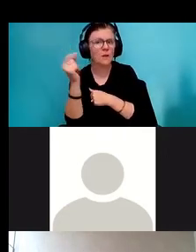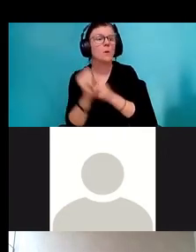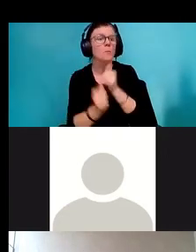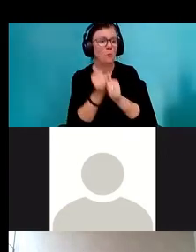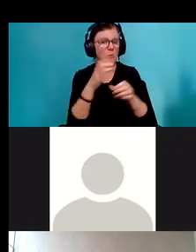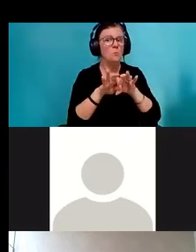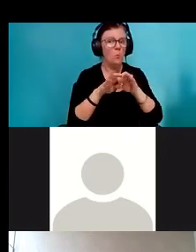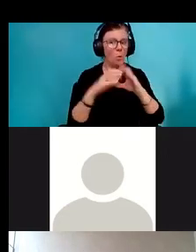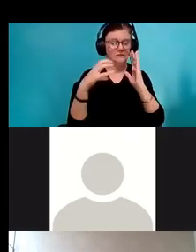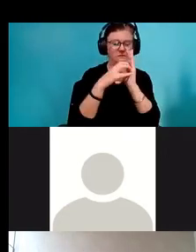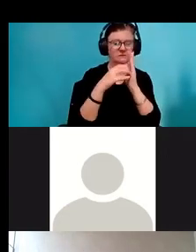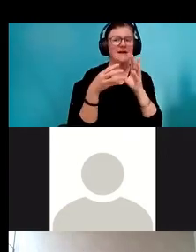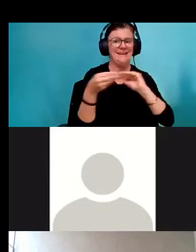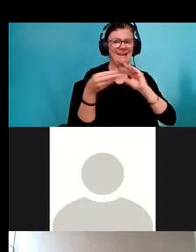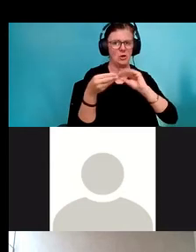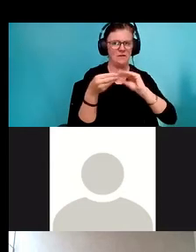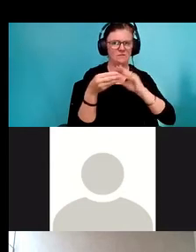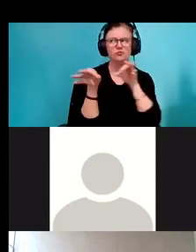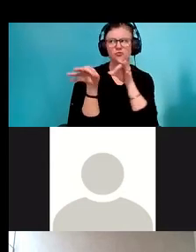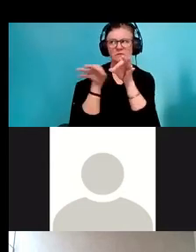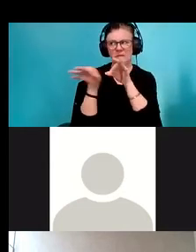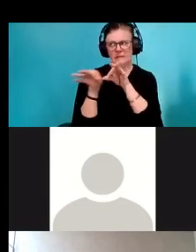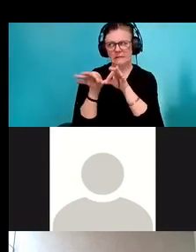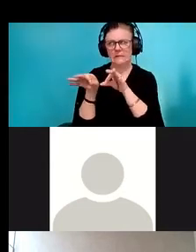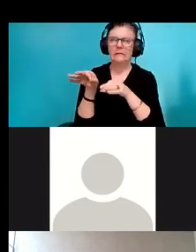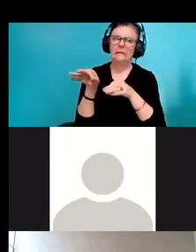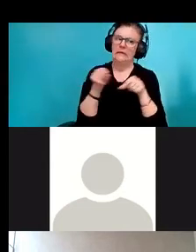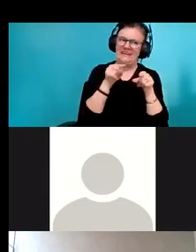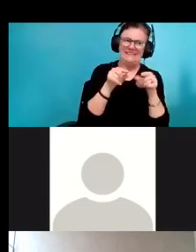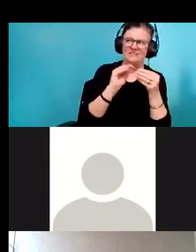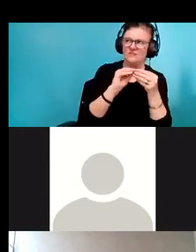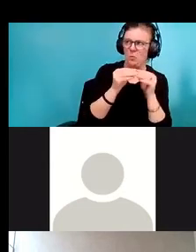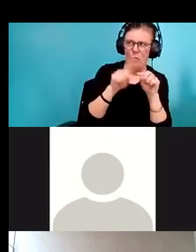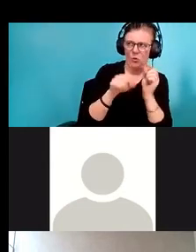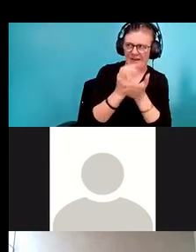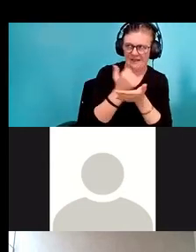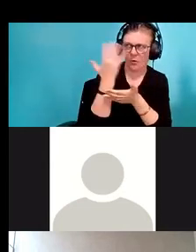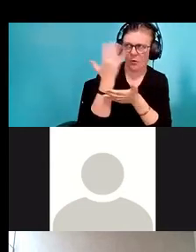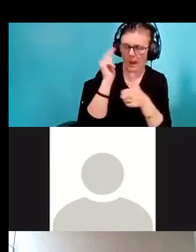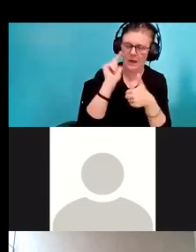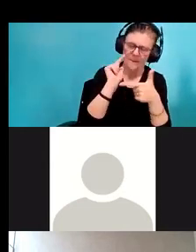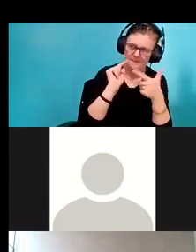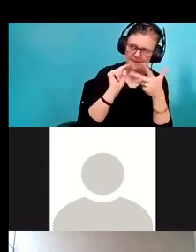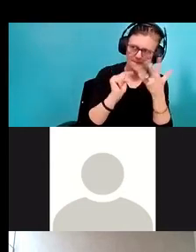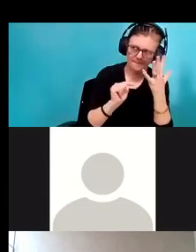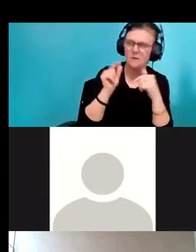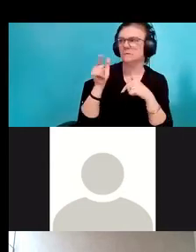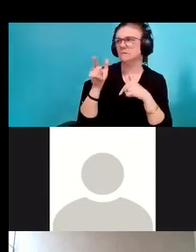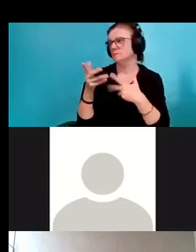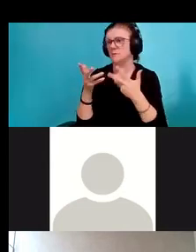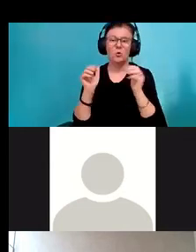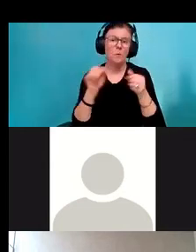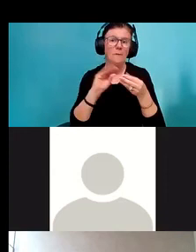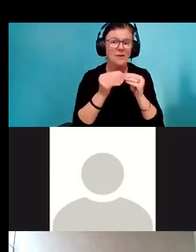So use the narrative to discuss where that might be, anything you are unable to collect, which could be numbers of victims served,